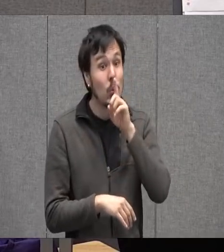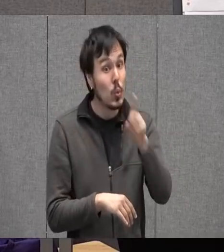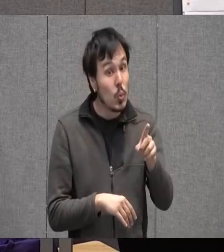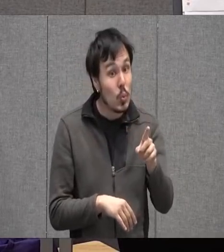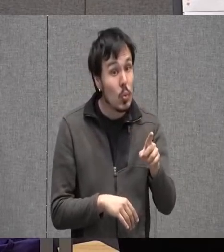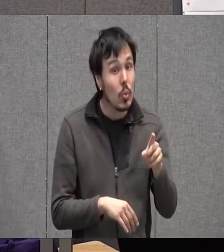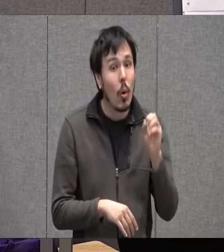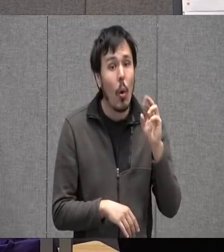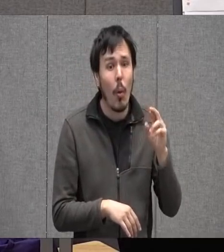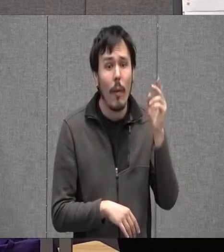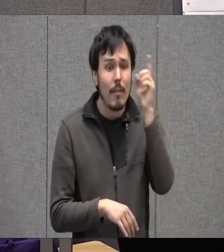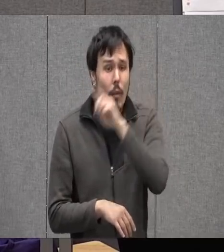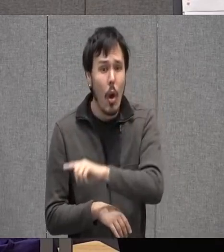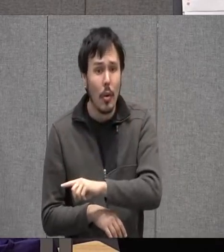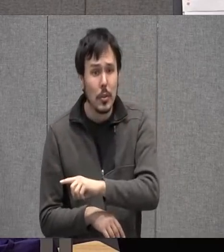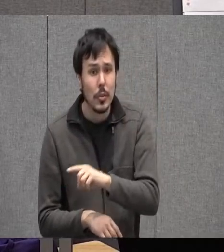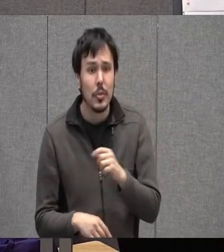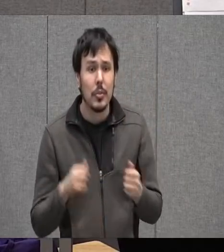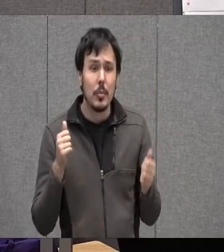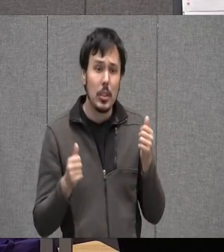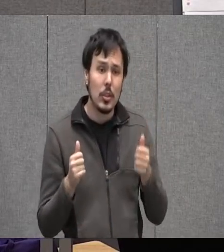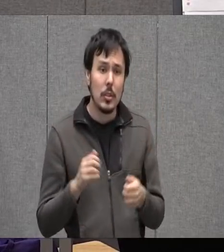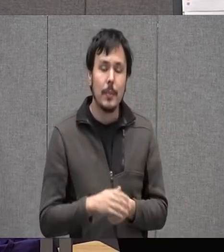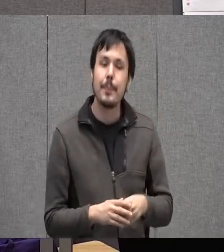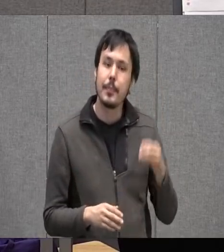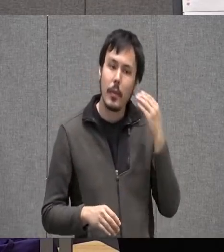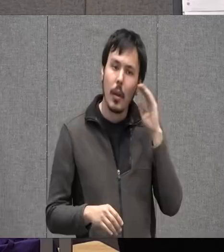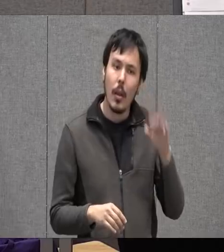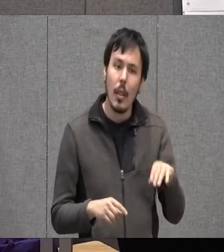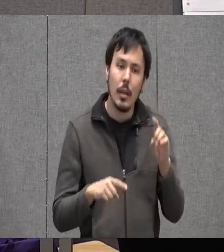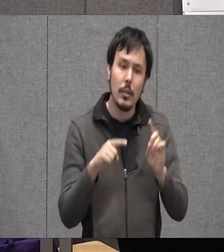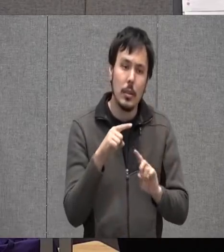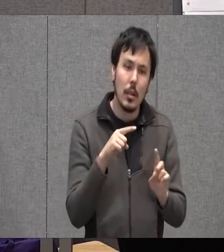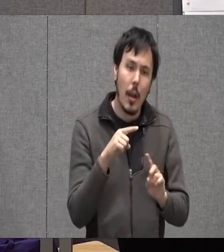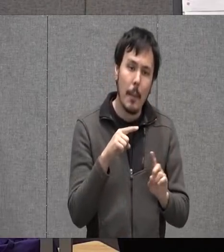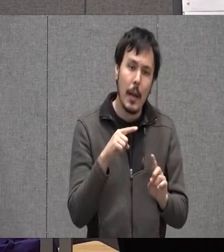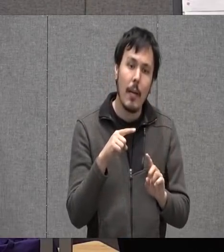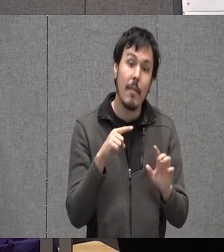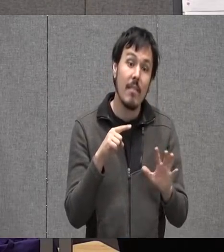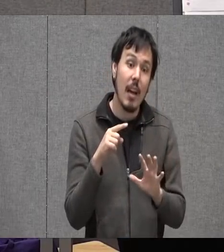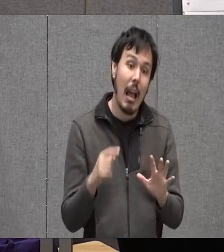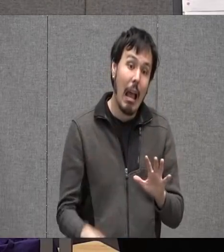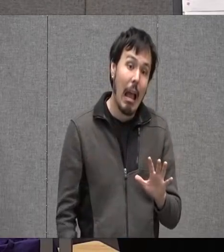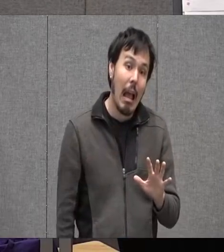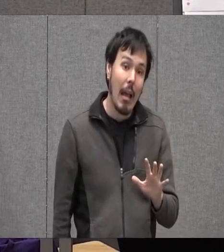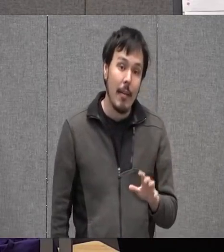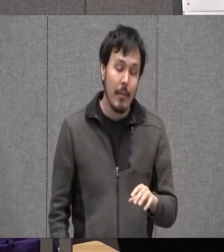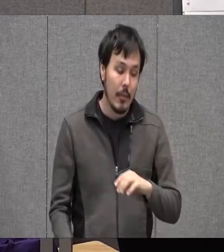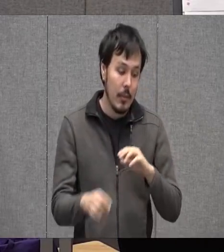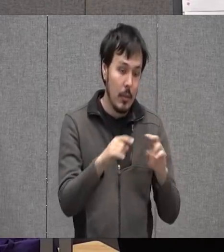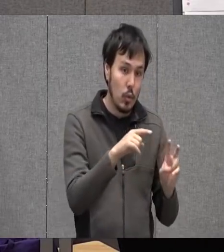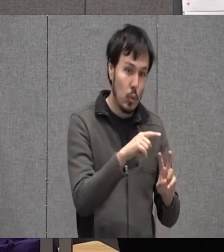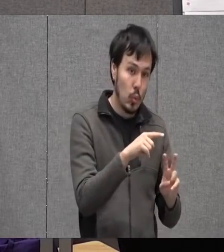All right so we know we have a denominator of five, two, and now three.